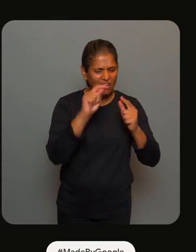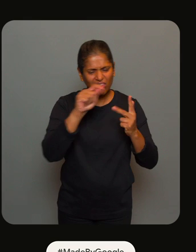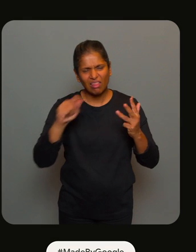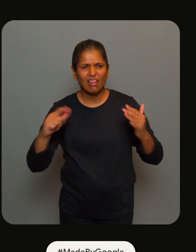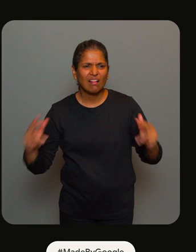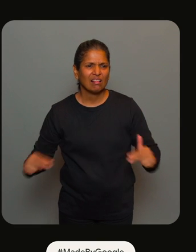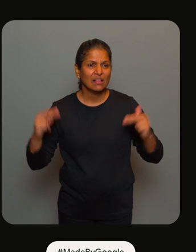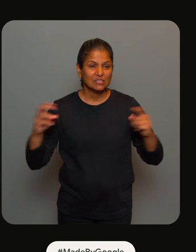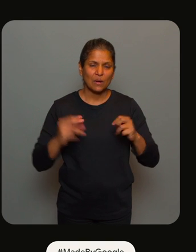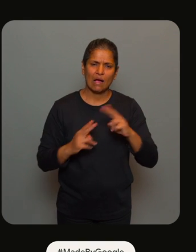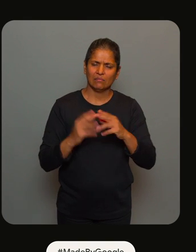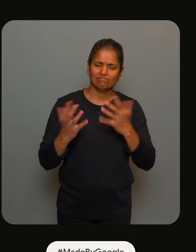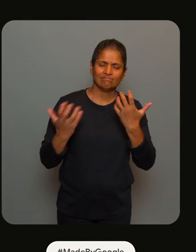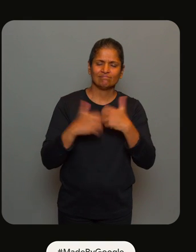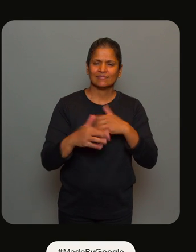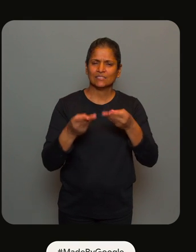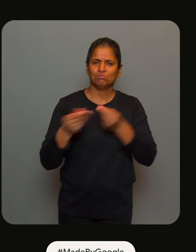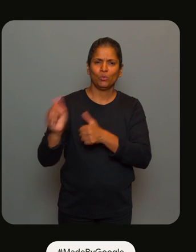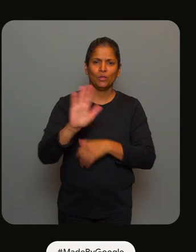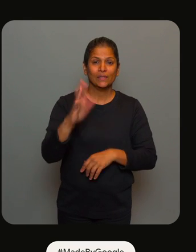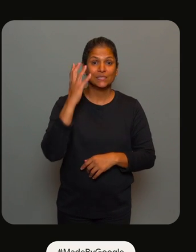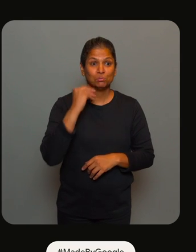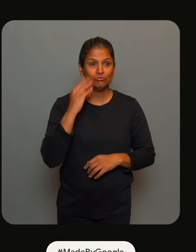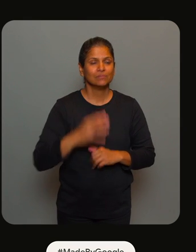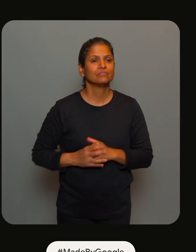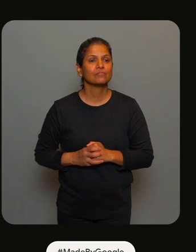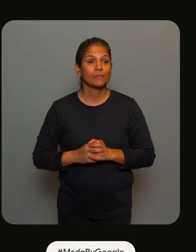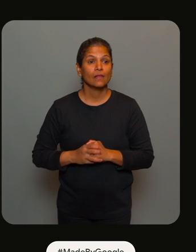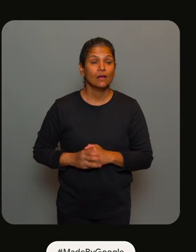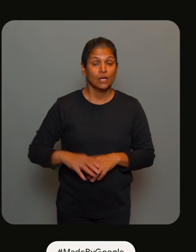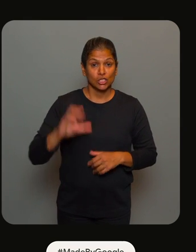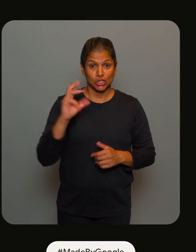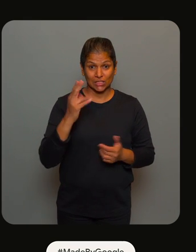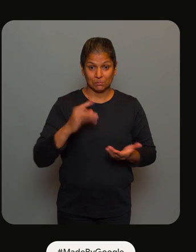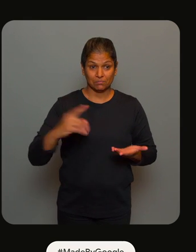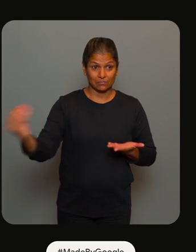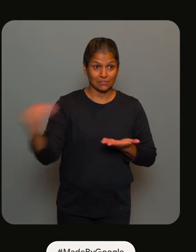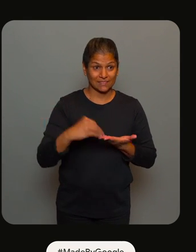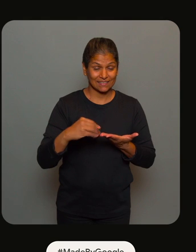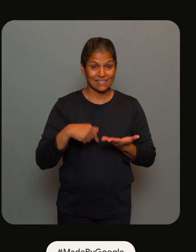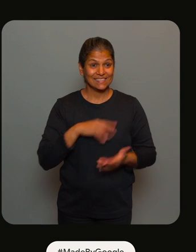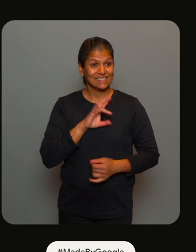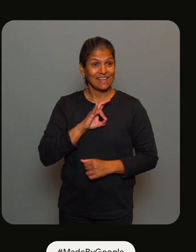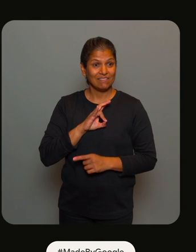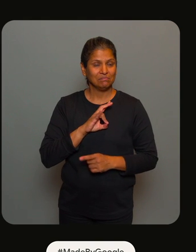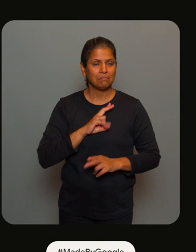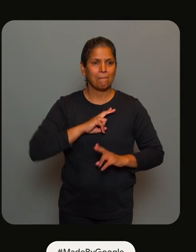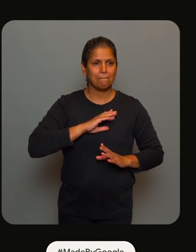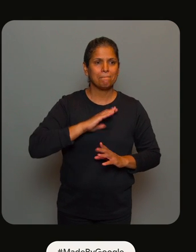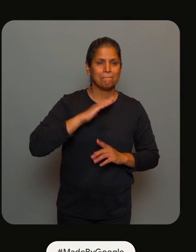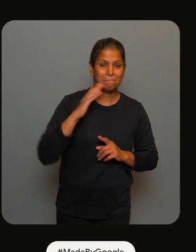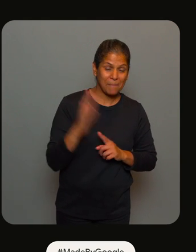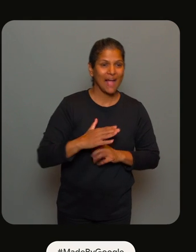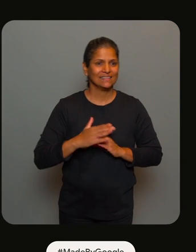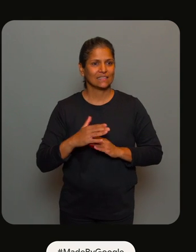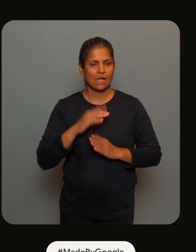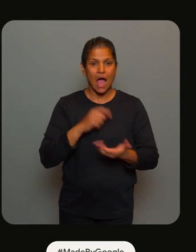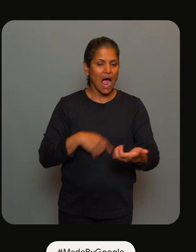With Tensor G2 at its core, Pixel 7 is the best smartphone for voice assistance.